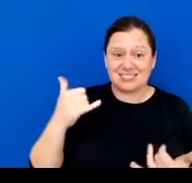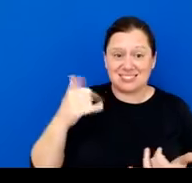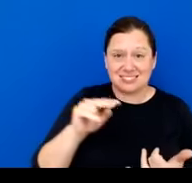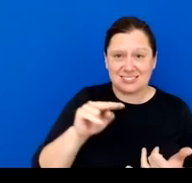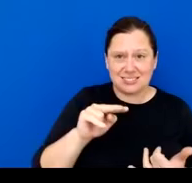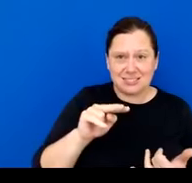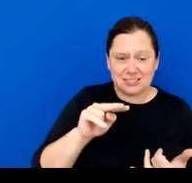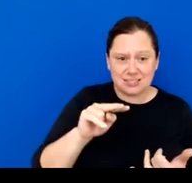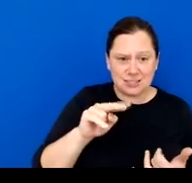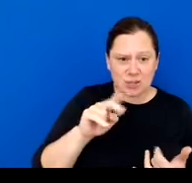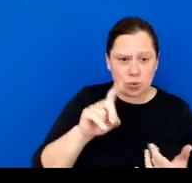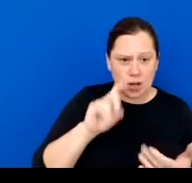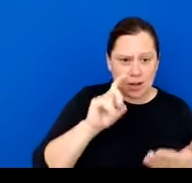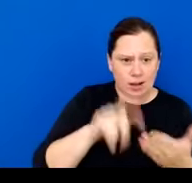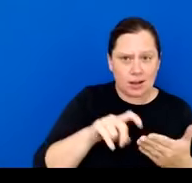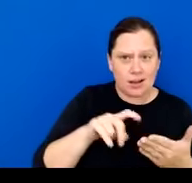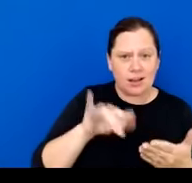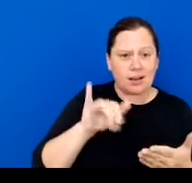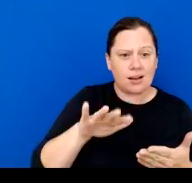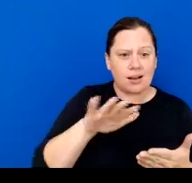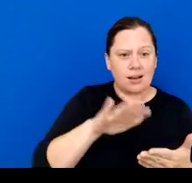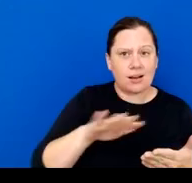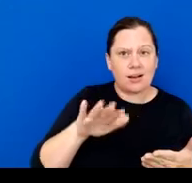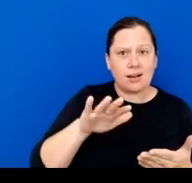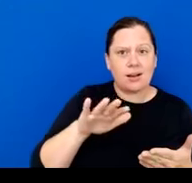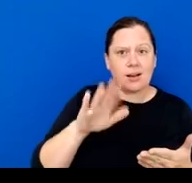is the perimeter you can see the blue let me get a